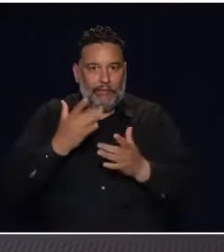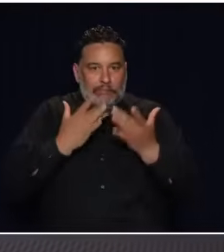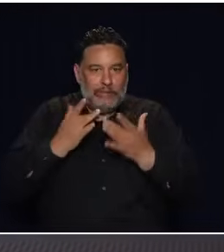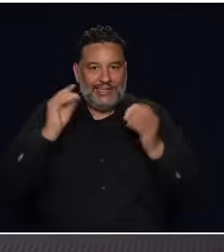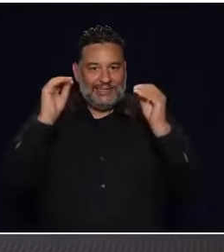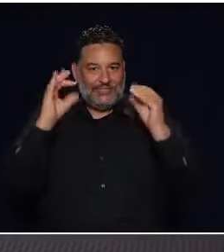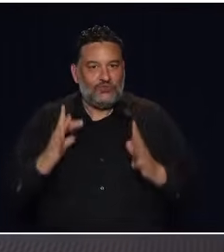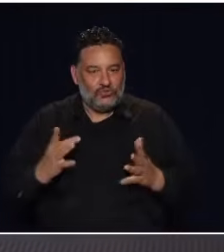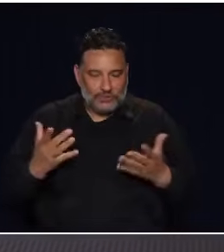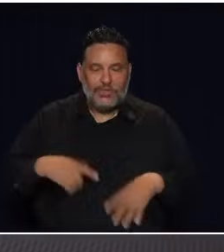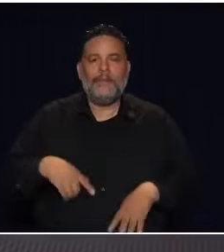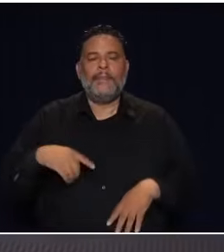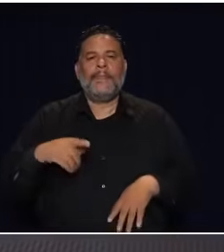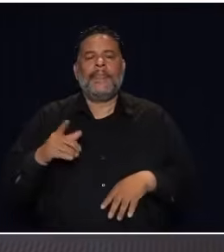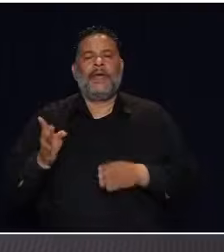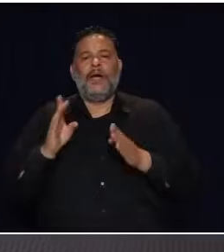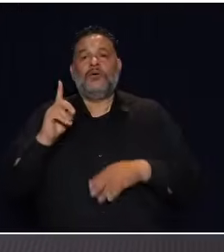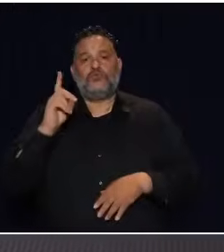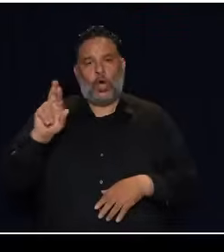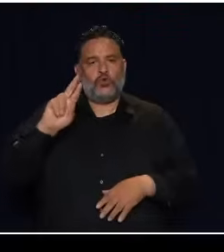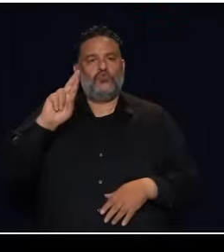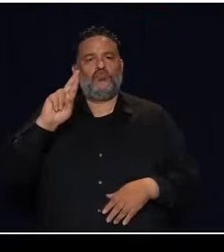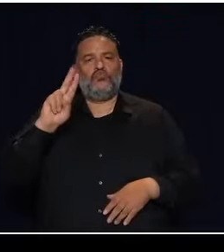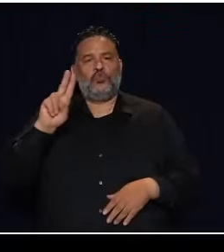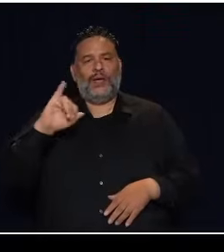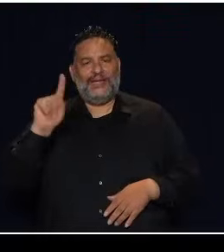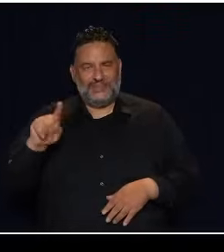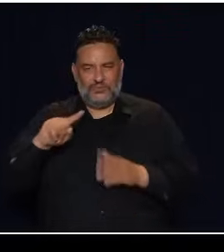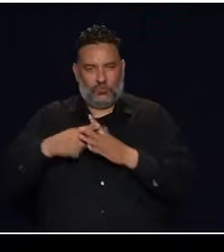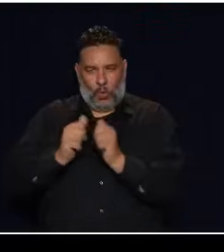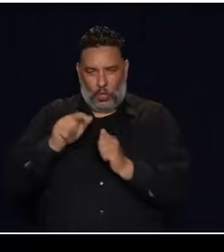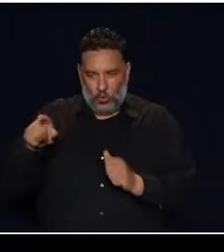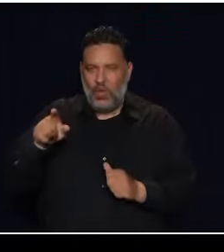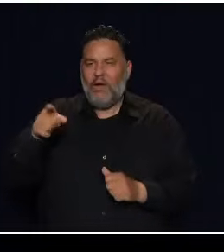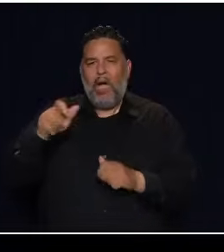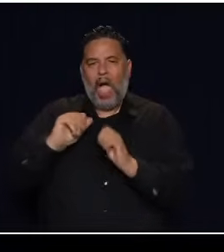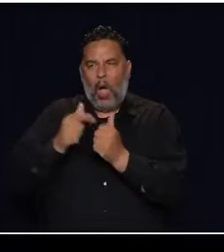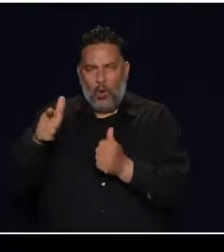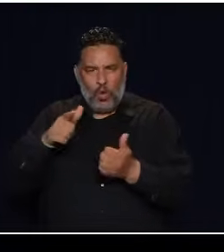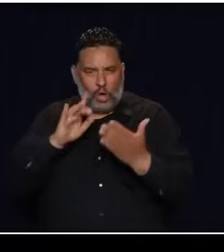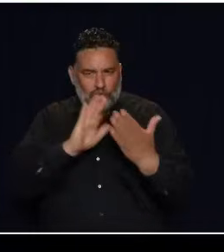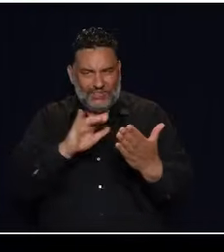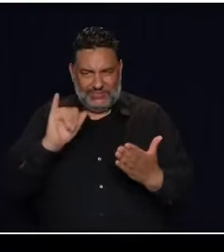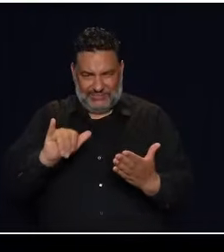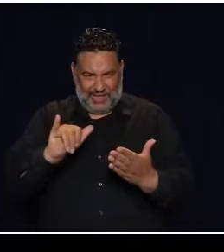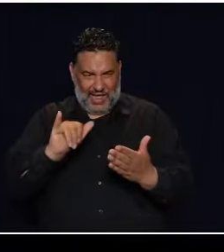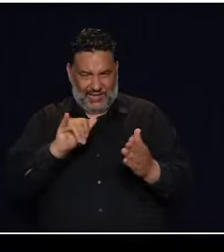TEACHER PAY. YOU MENTIONED OUR ONGOING TEACHER SHORTAGE REACHING CRISIS